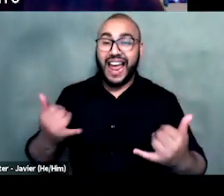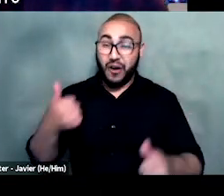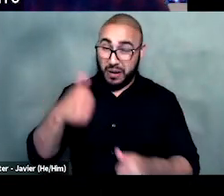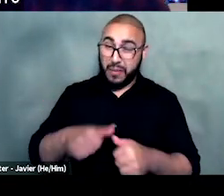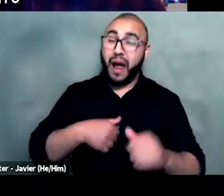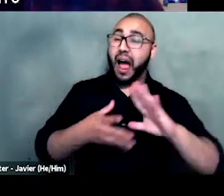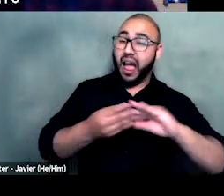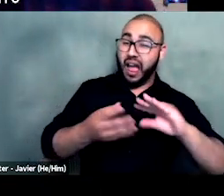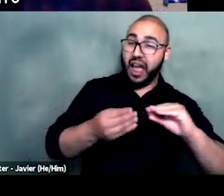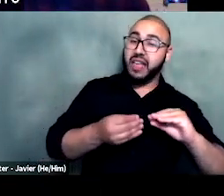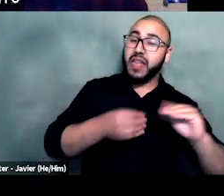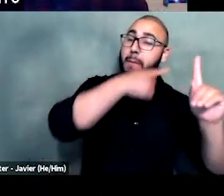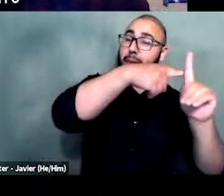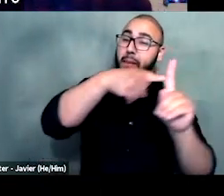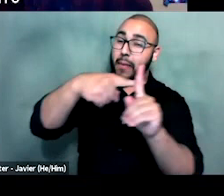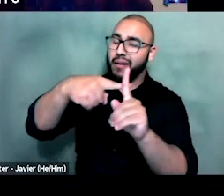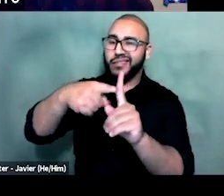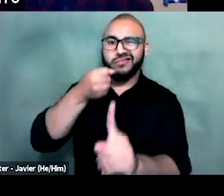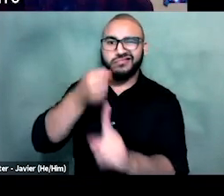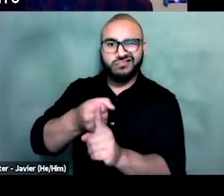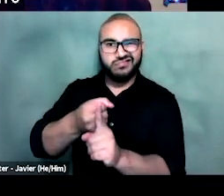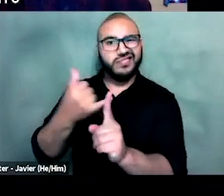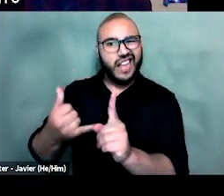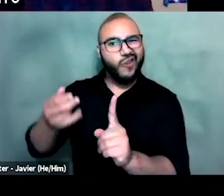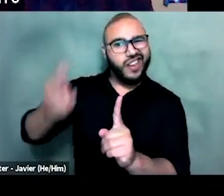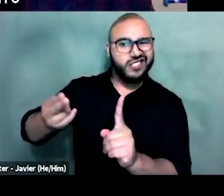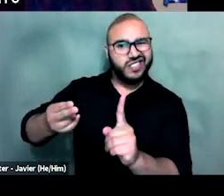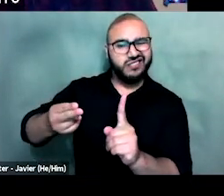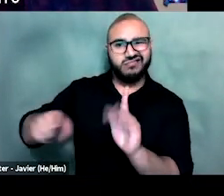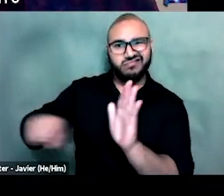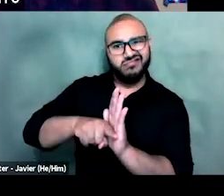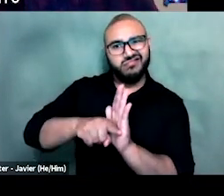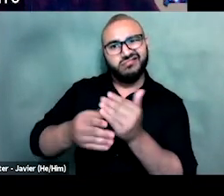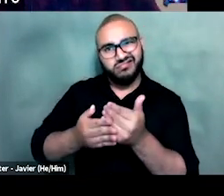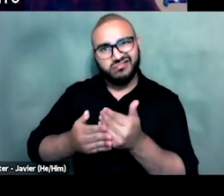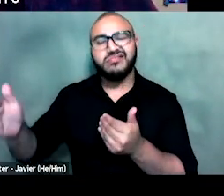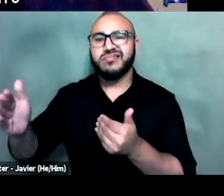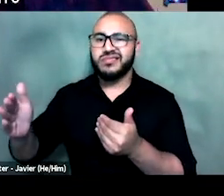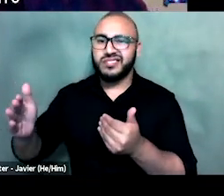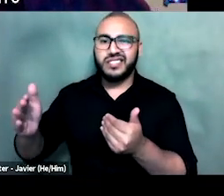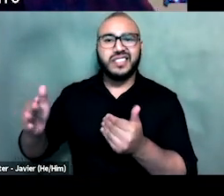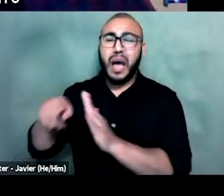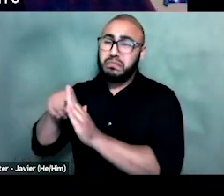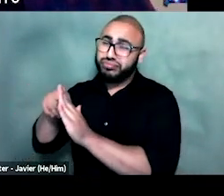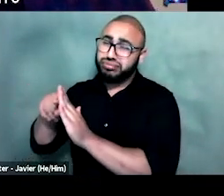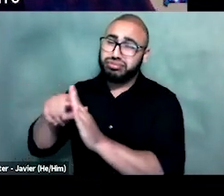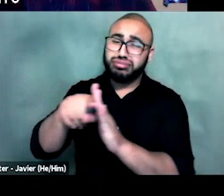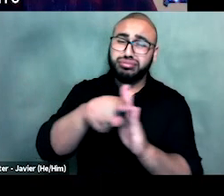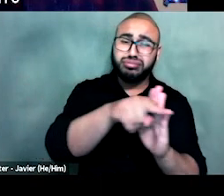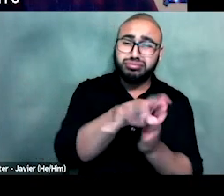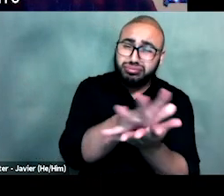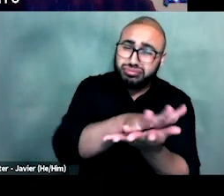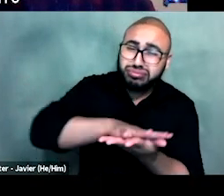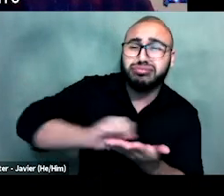conquest and genocide of Native Americans. It's a very sad story. It's one of the, I